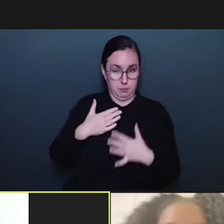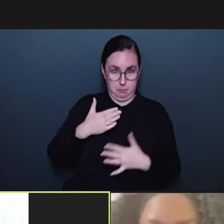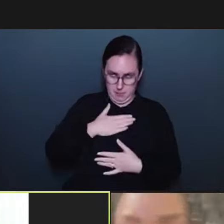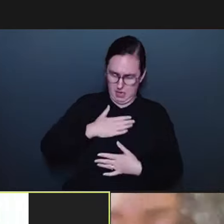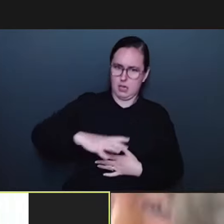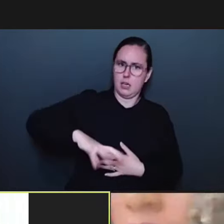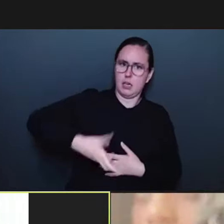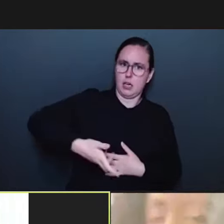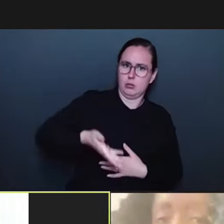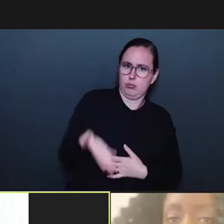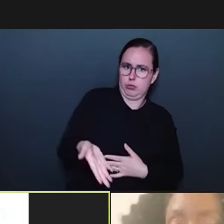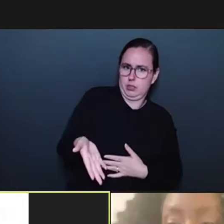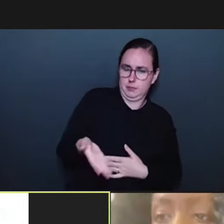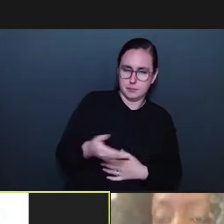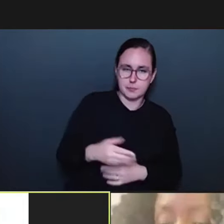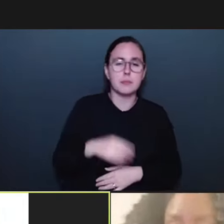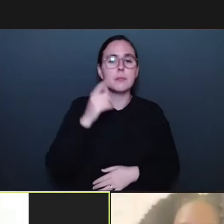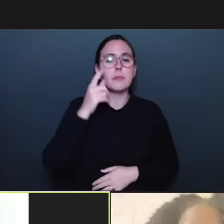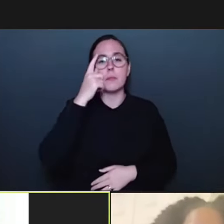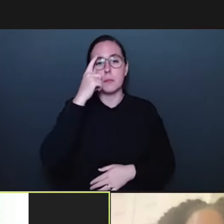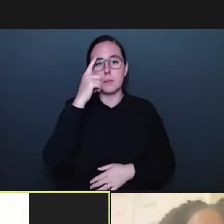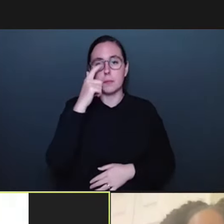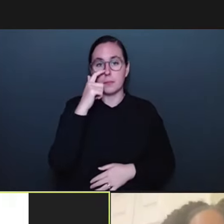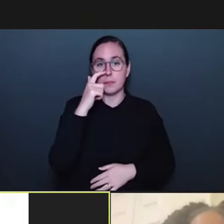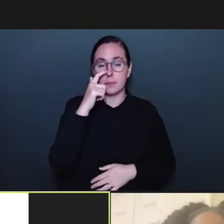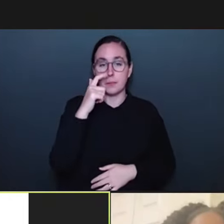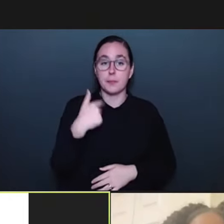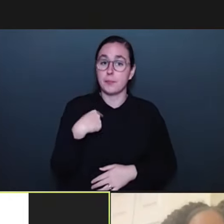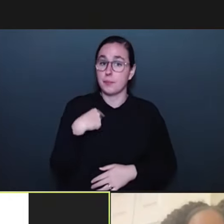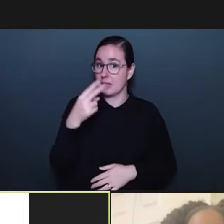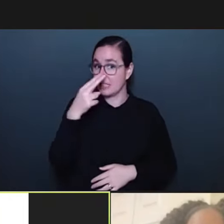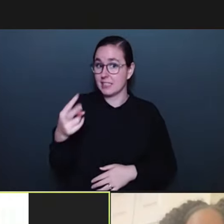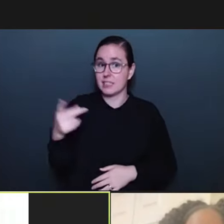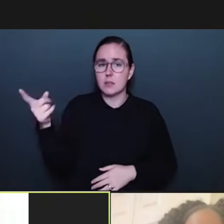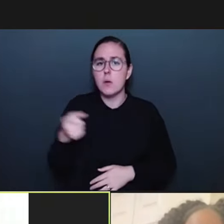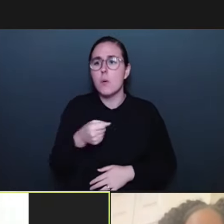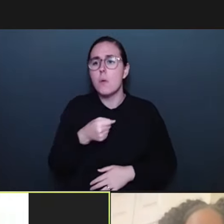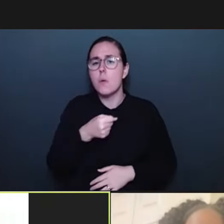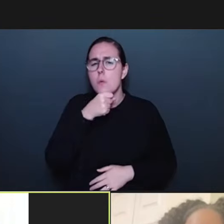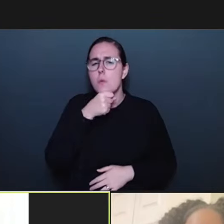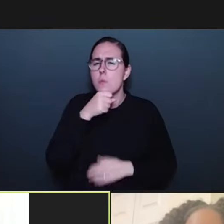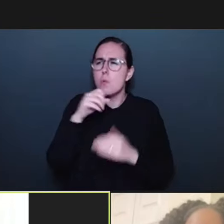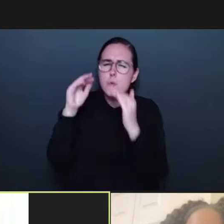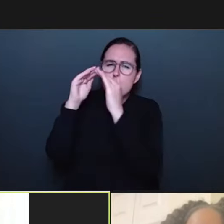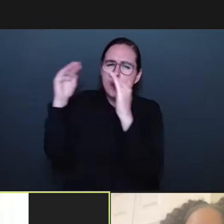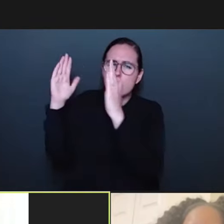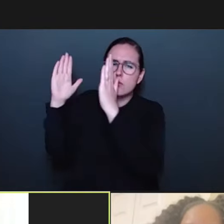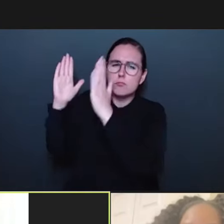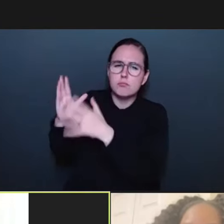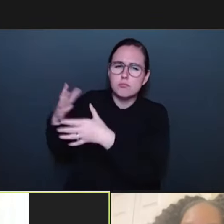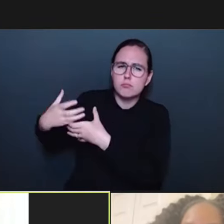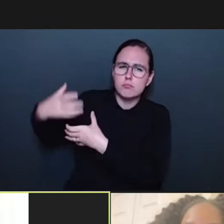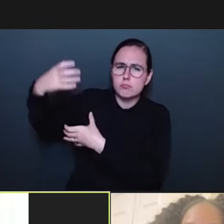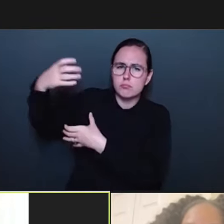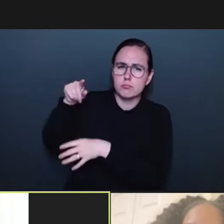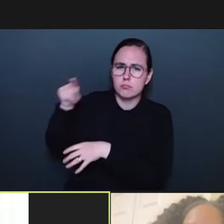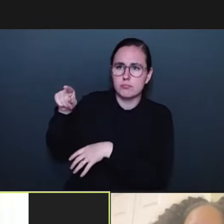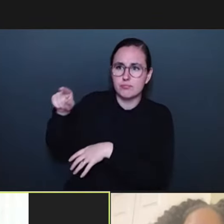heritage buildings that were very affected by the climate change, and we lost some of them. I